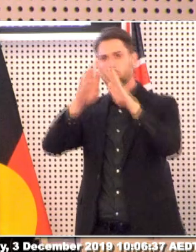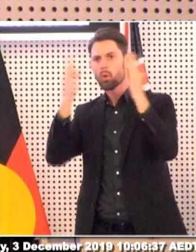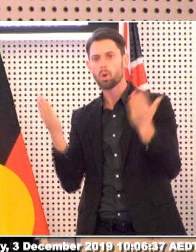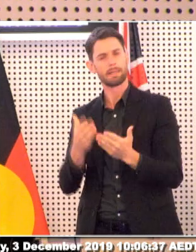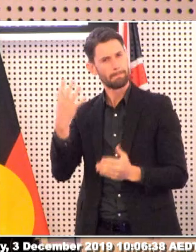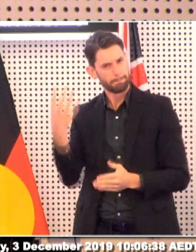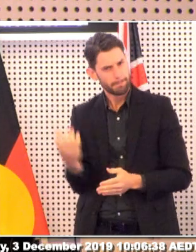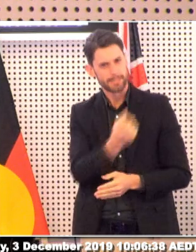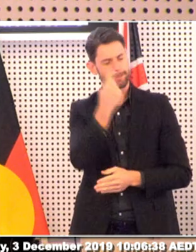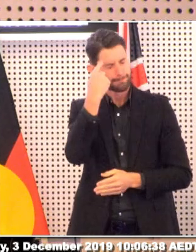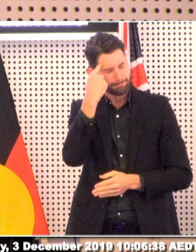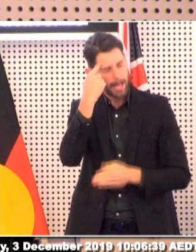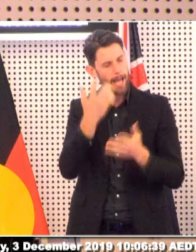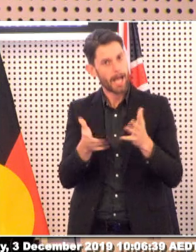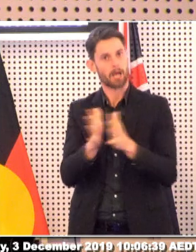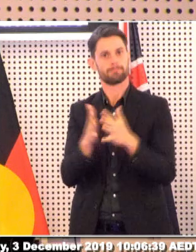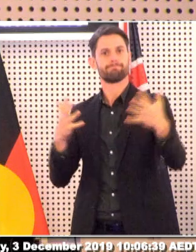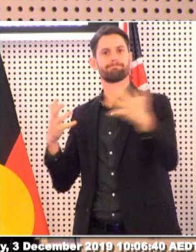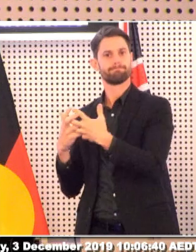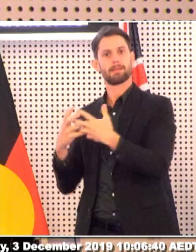It is imperative for true inclusion.